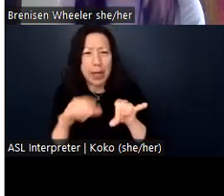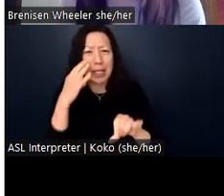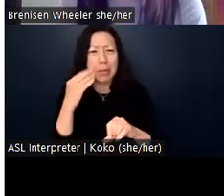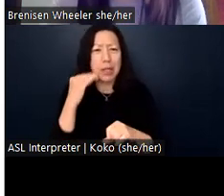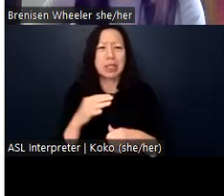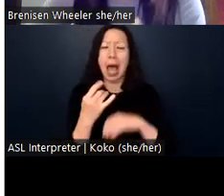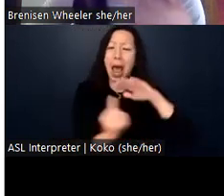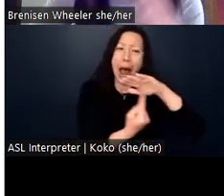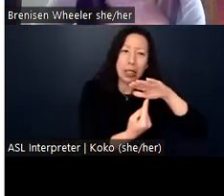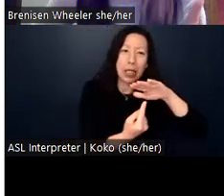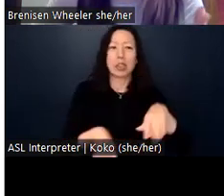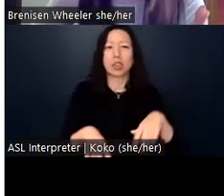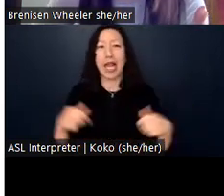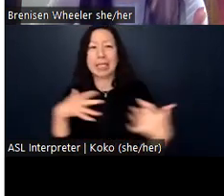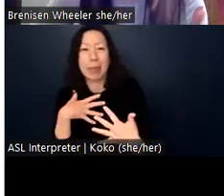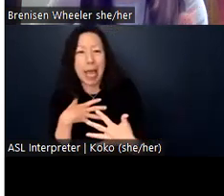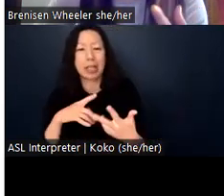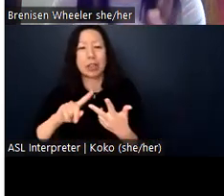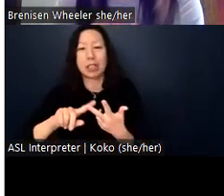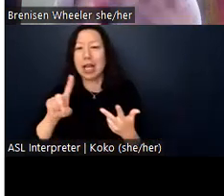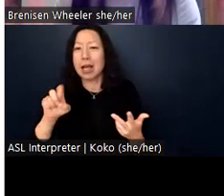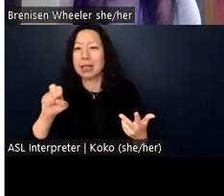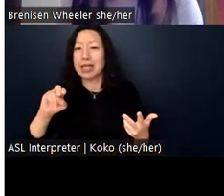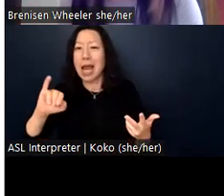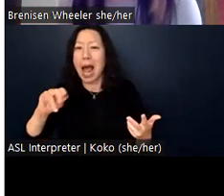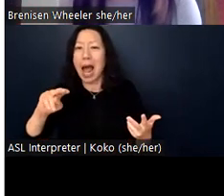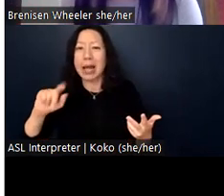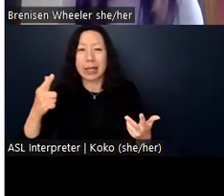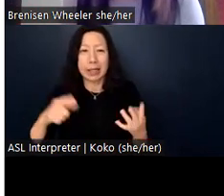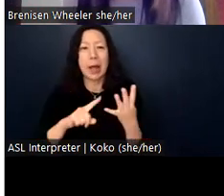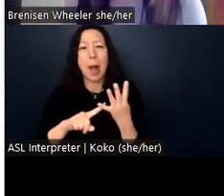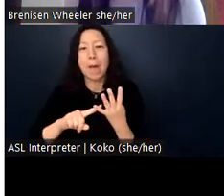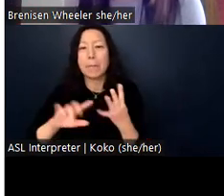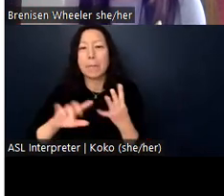and blaming many of these tactics. people. 12:16:53 Did not previously associate with